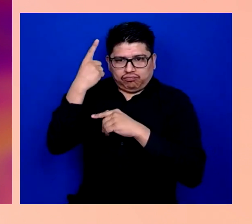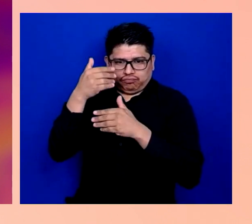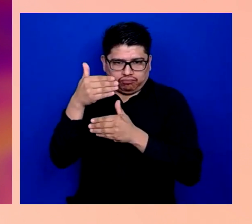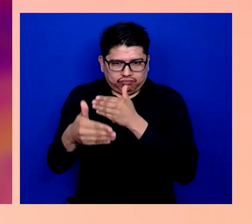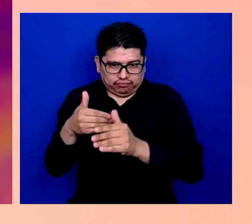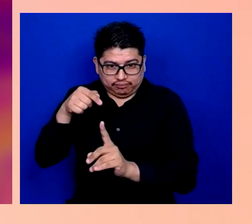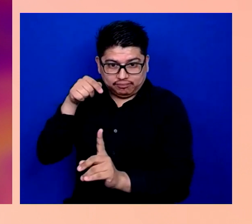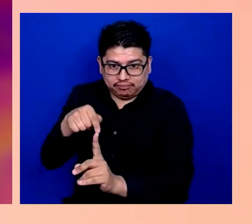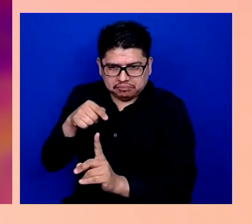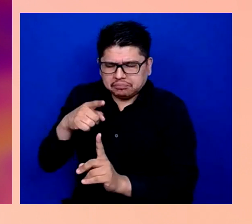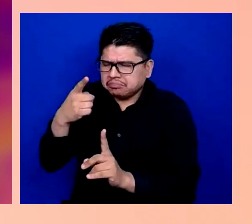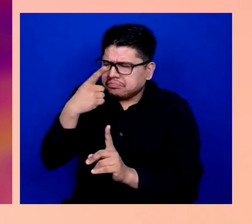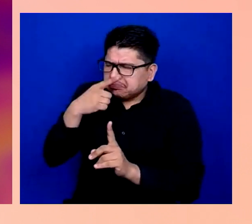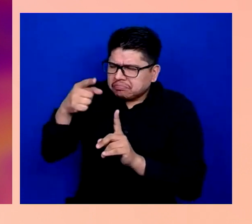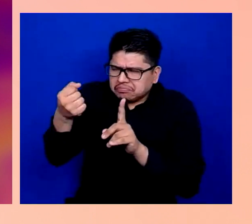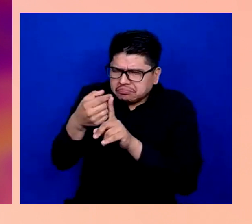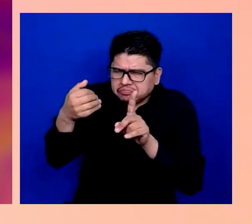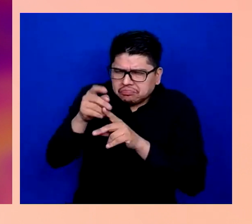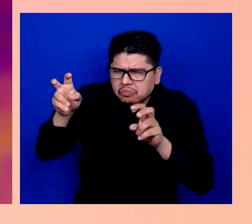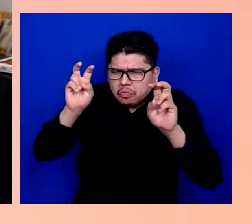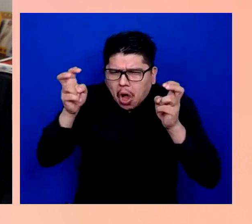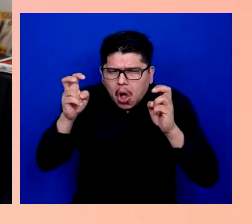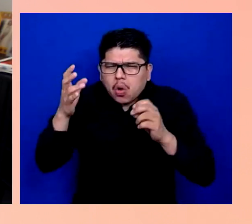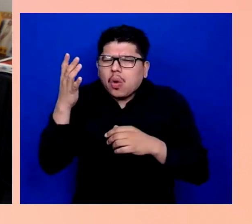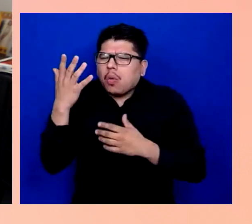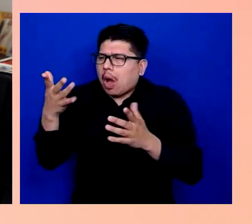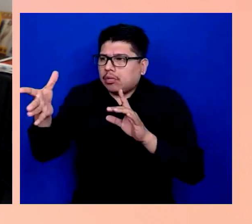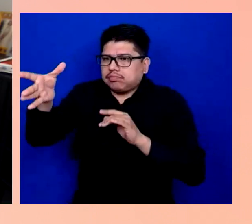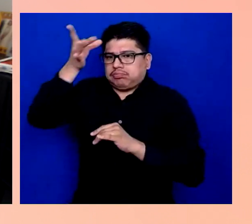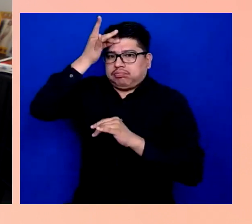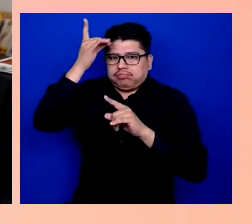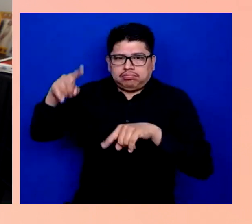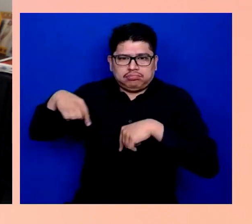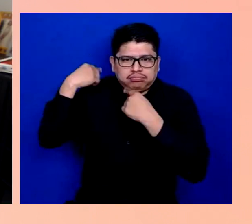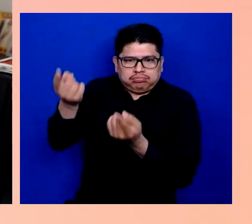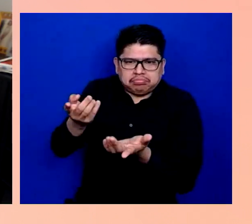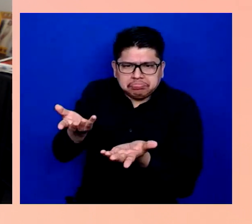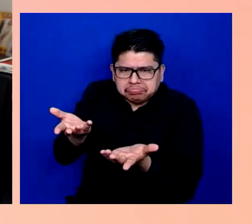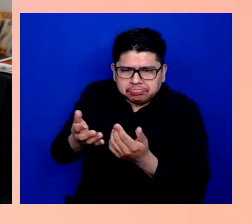Yeah. That quote "motivation has to equal or exceed